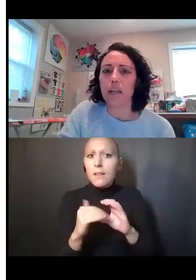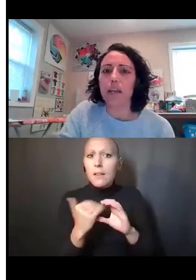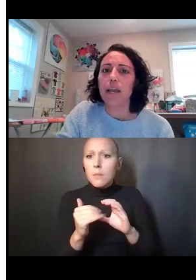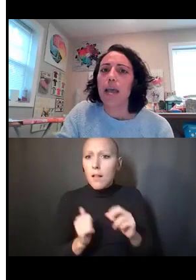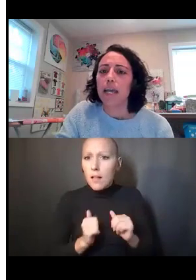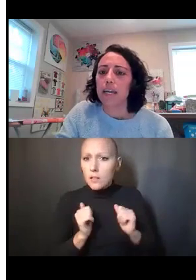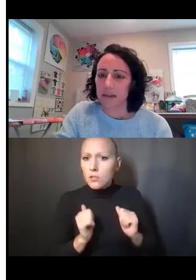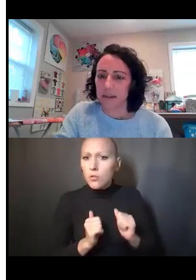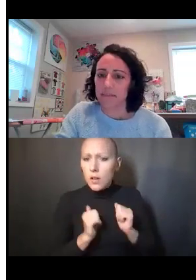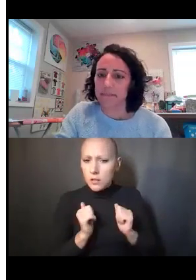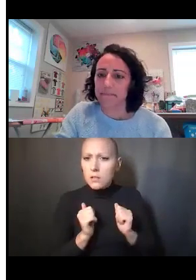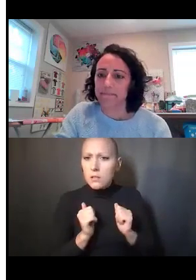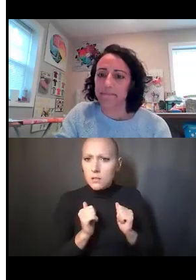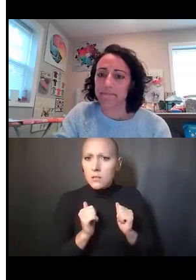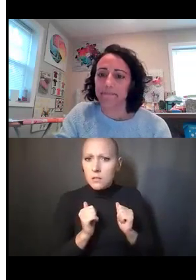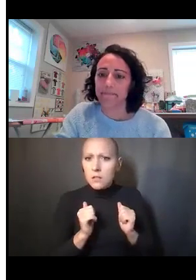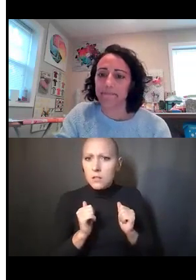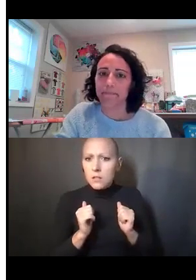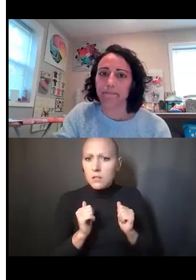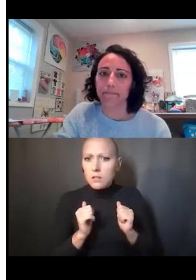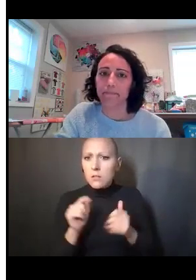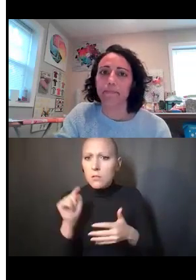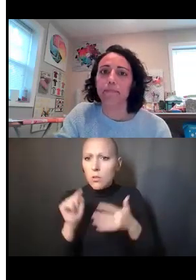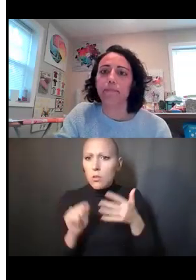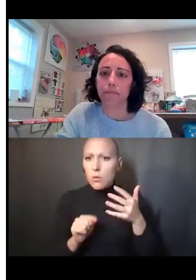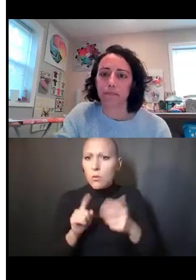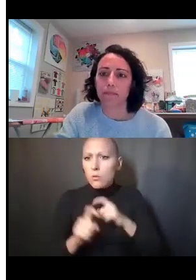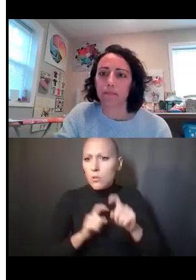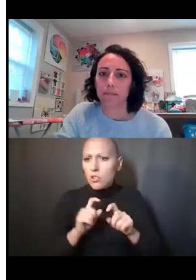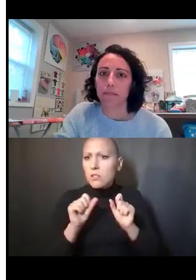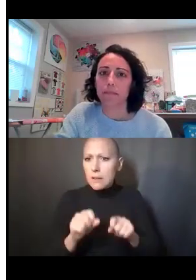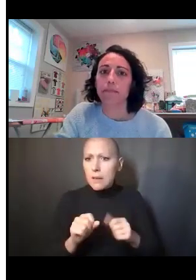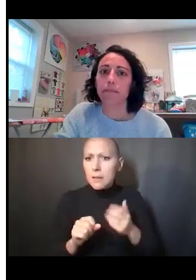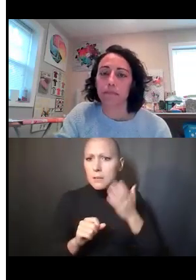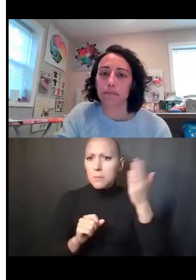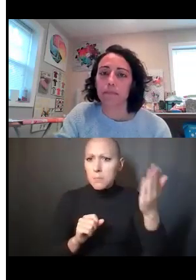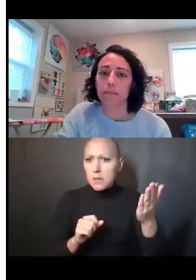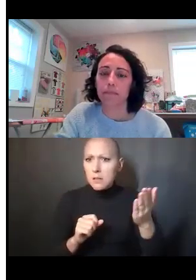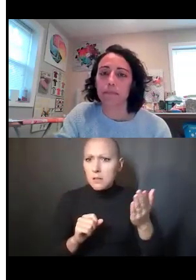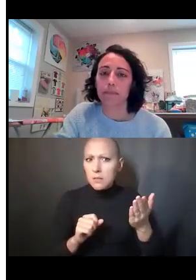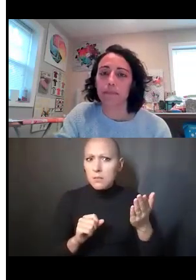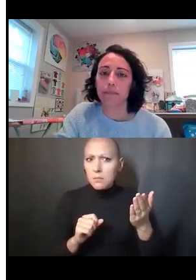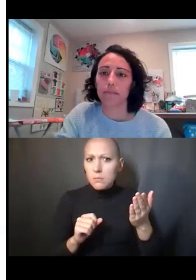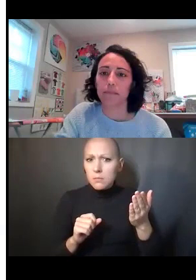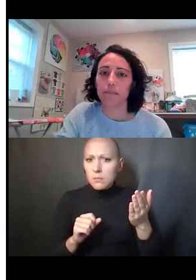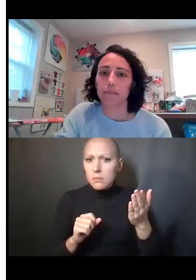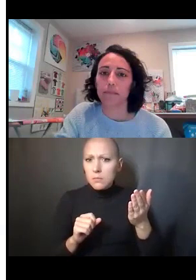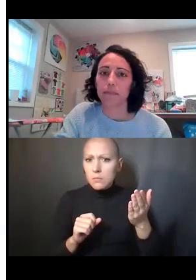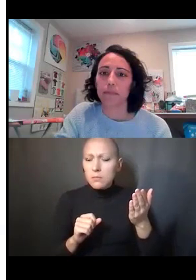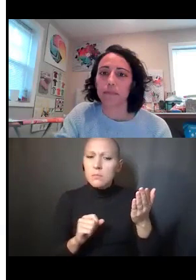where those questions need to be submitted, and where the staff is monitoring